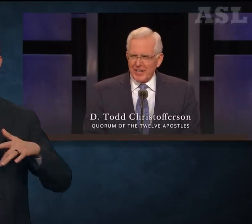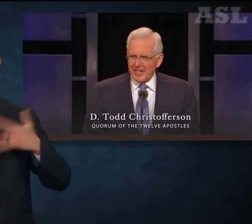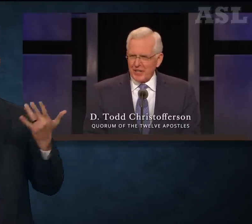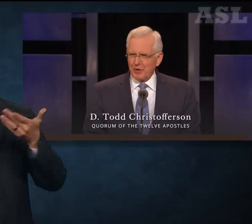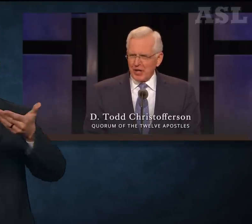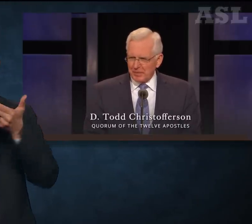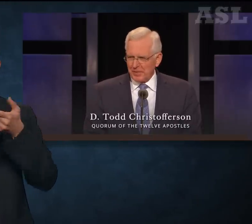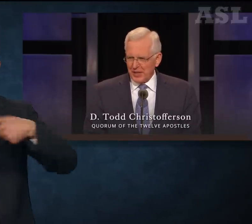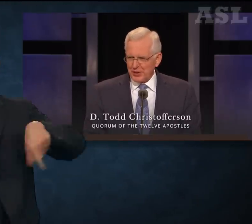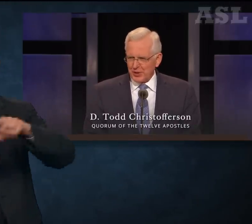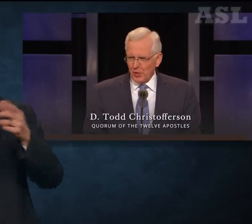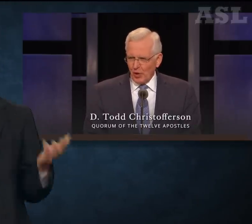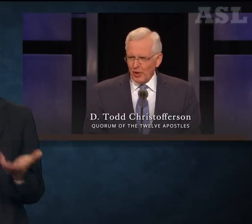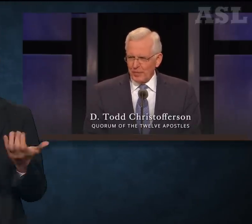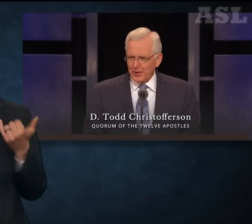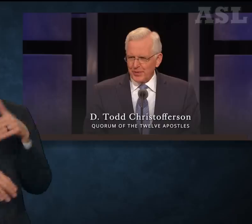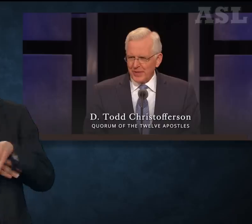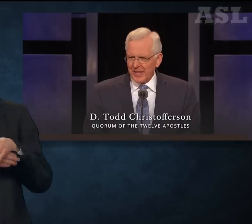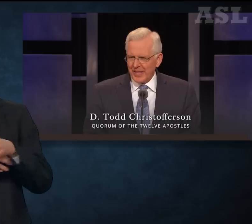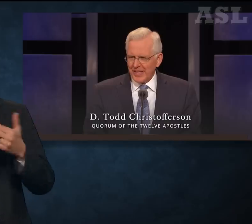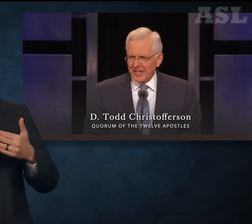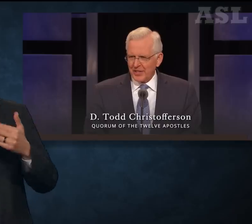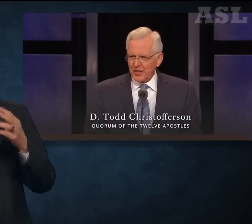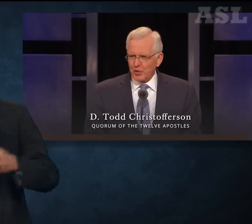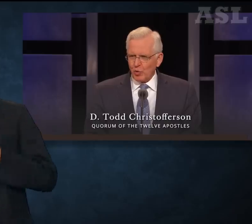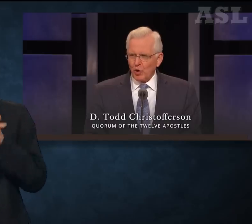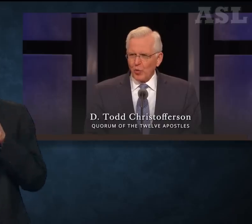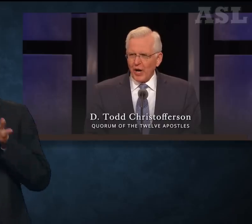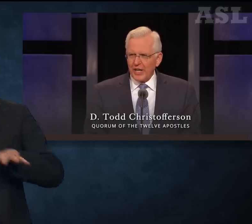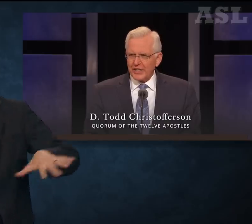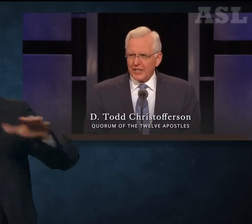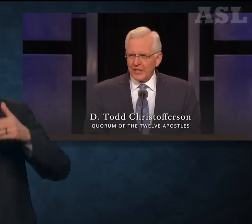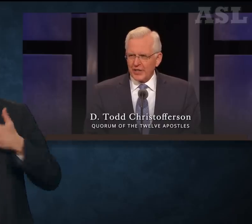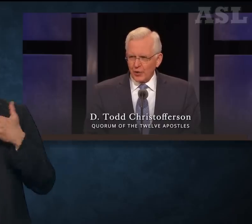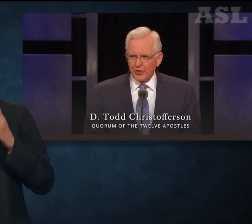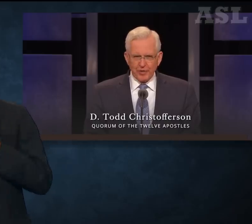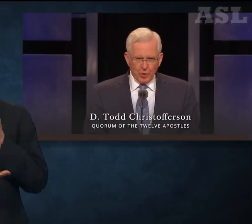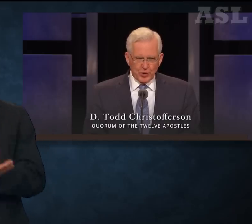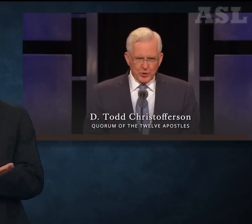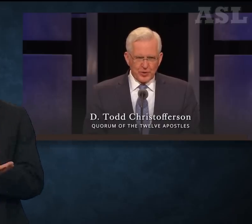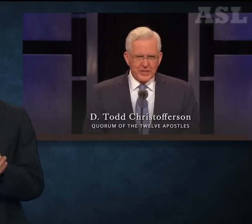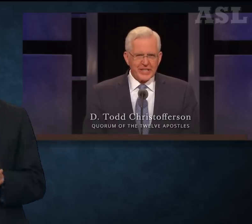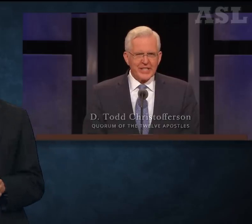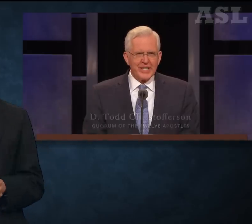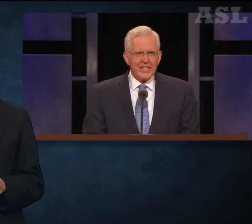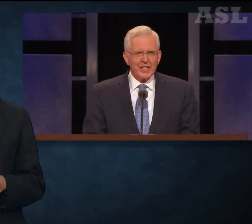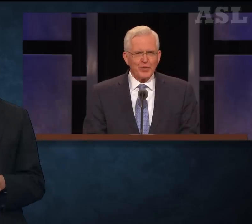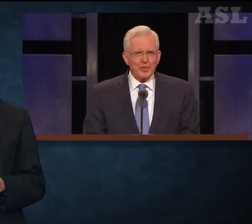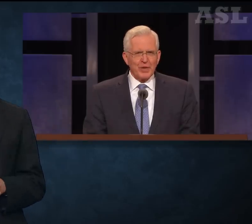DEAR BROTHERS AND SISTERS, IT IS